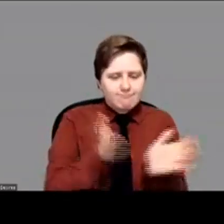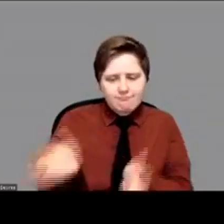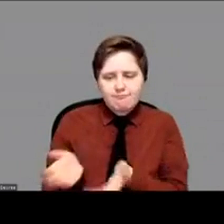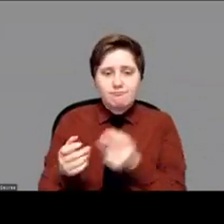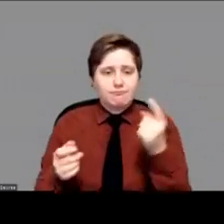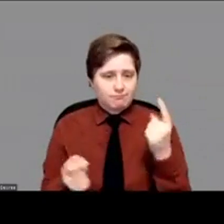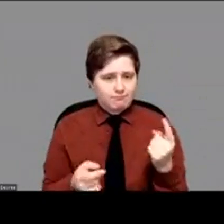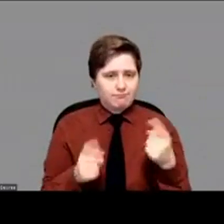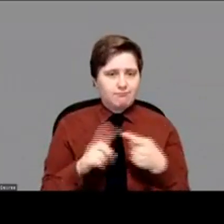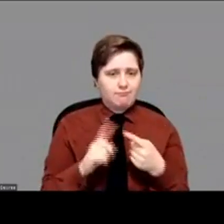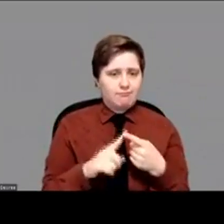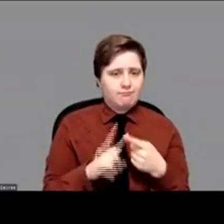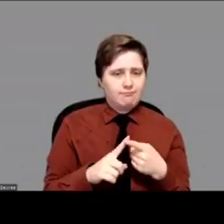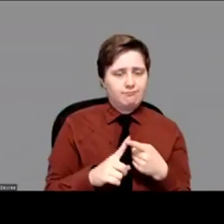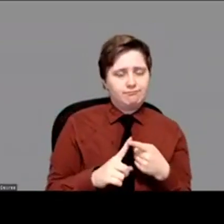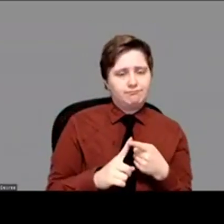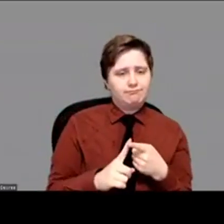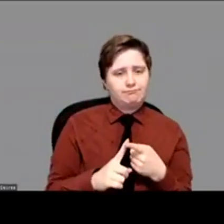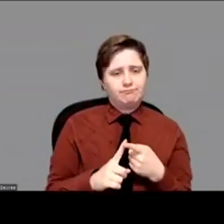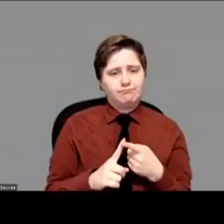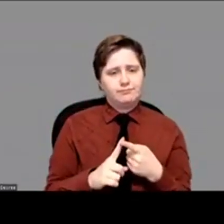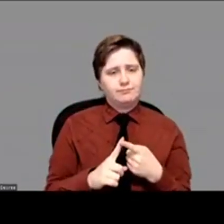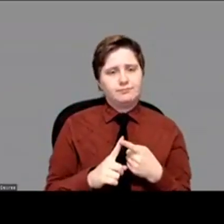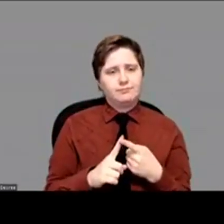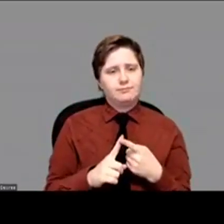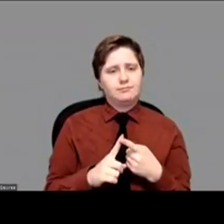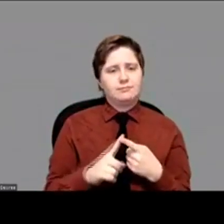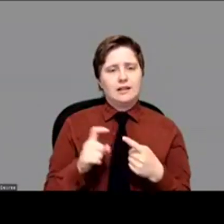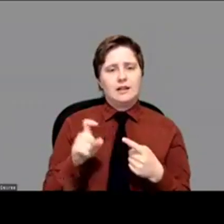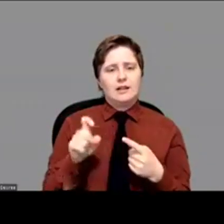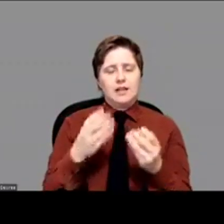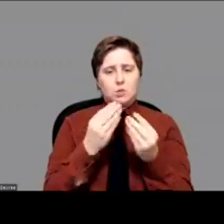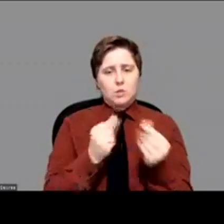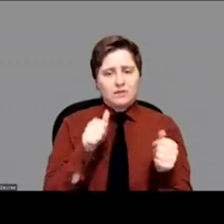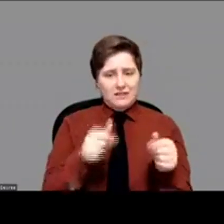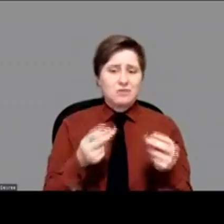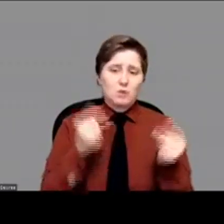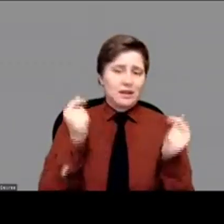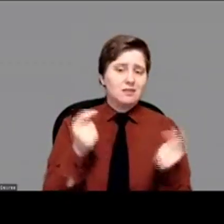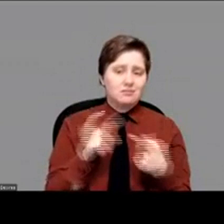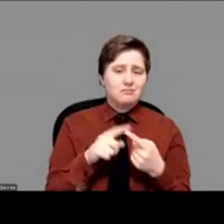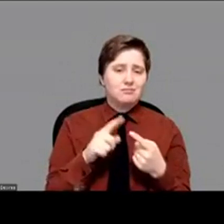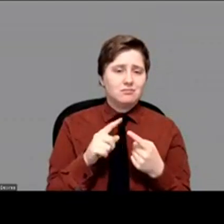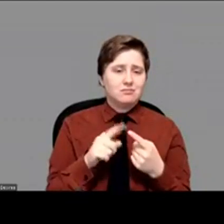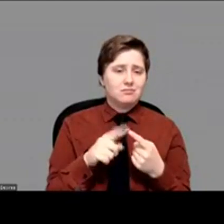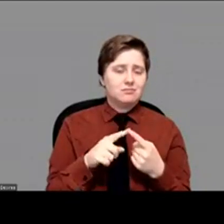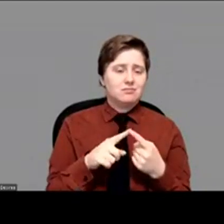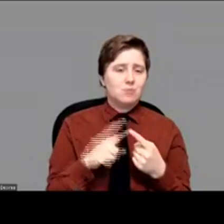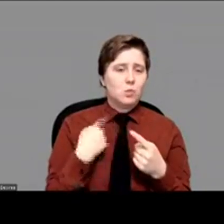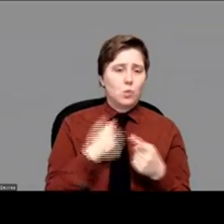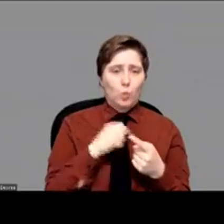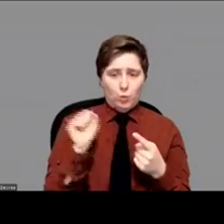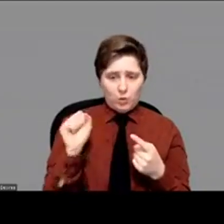There's a need to resolve this relatively quickly so that we can develop a plan and you know,